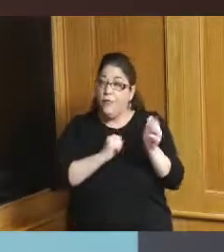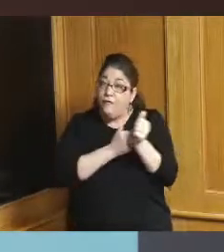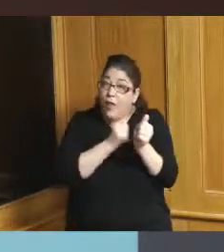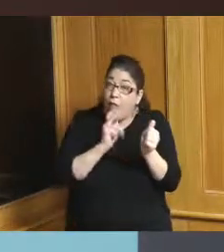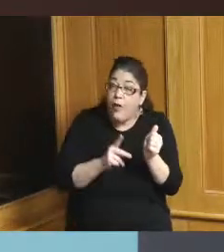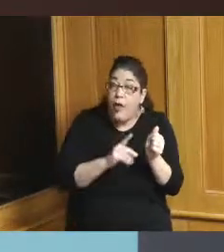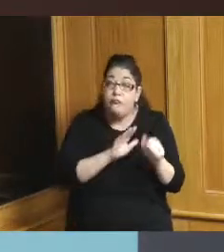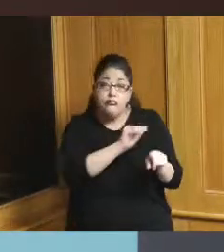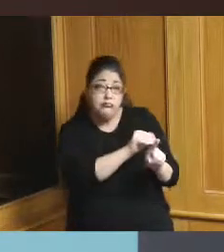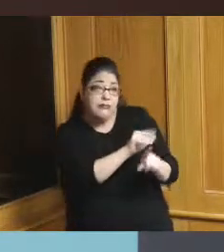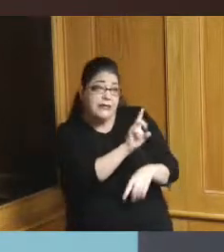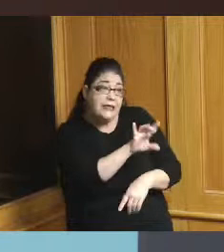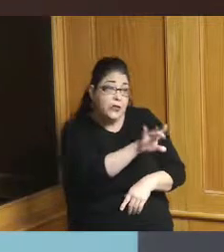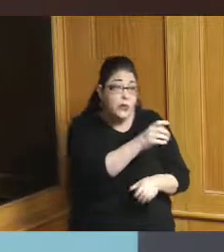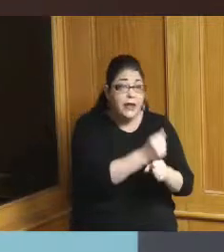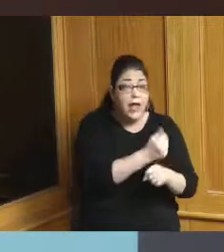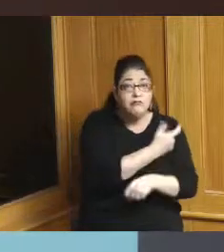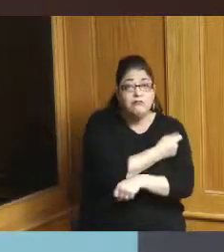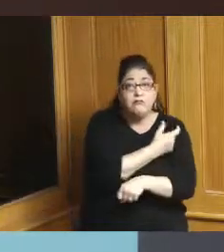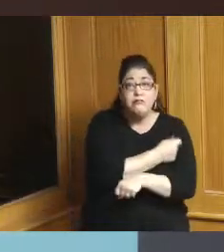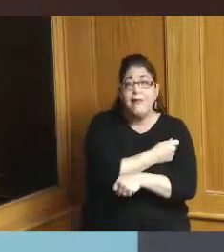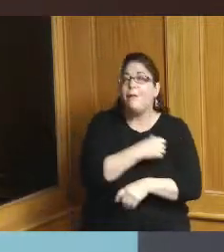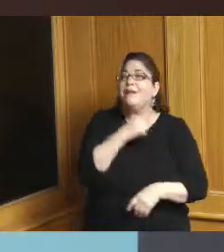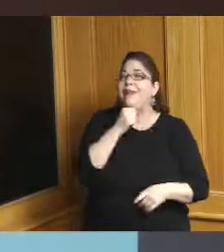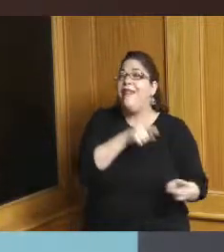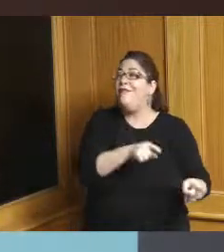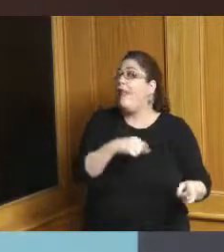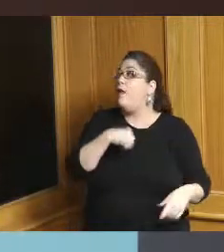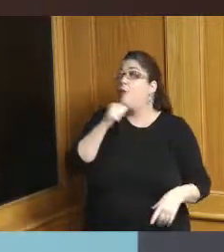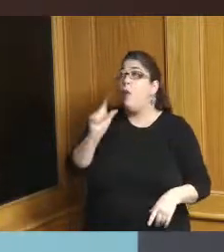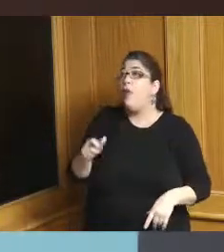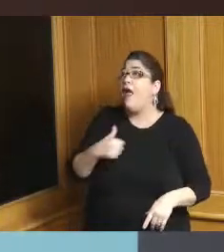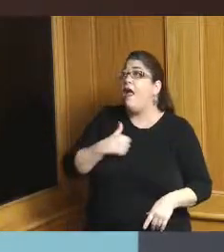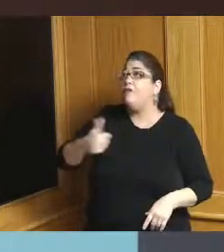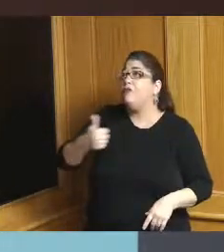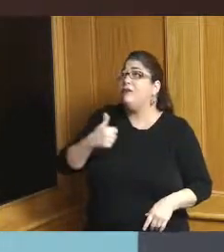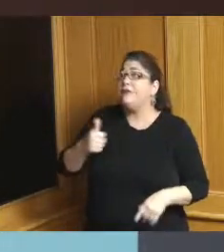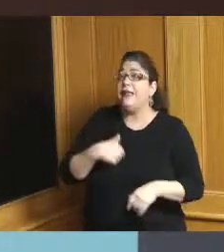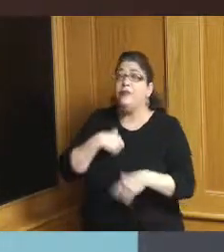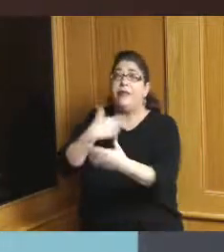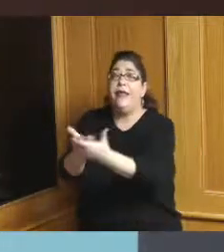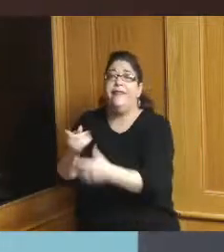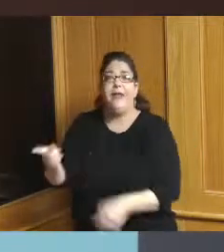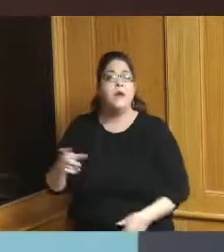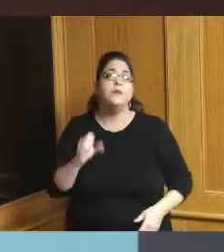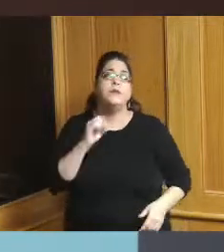so it wasn't anything like needing transportation or I don't know where to go it's so deep so much